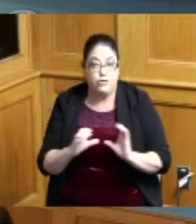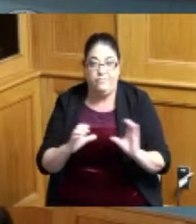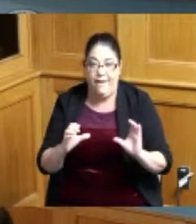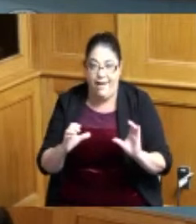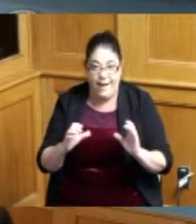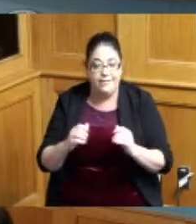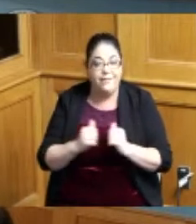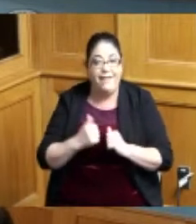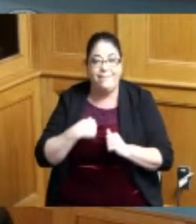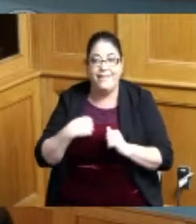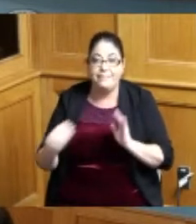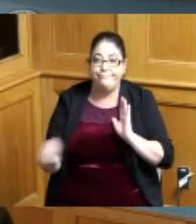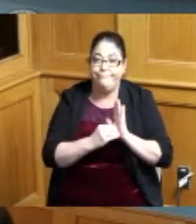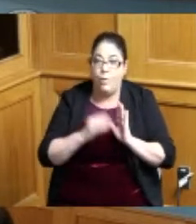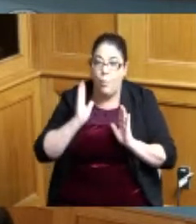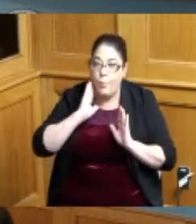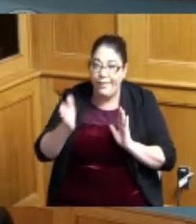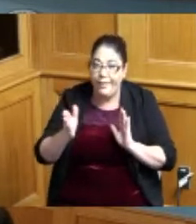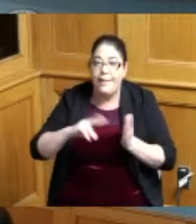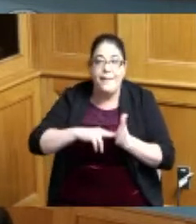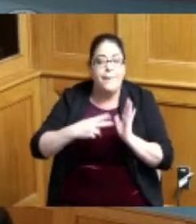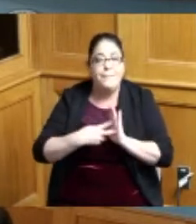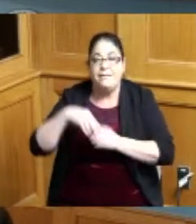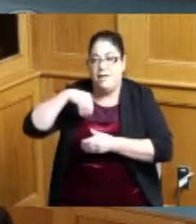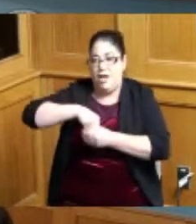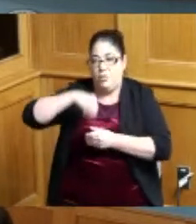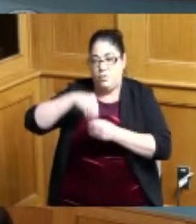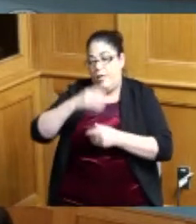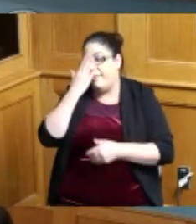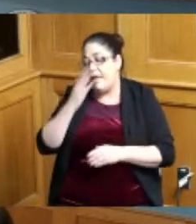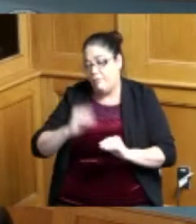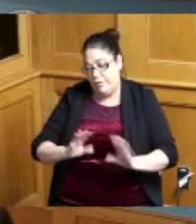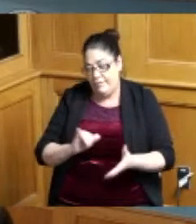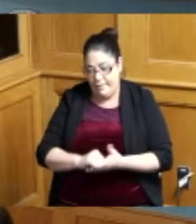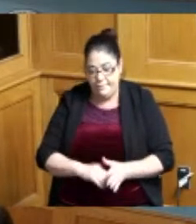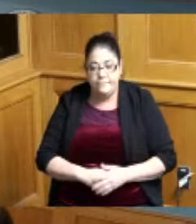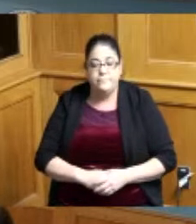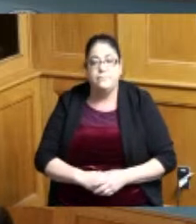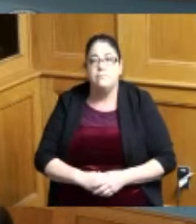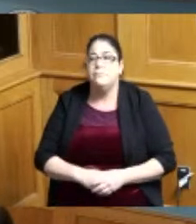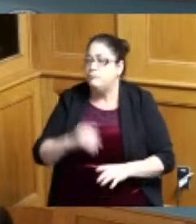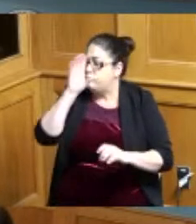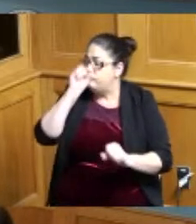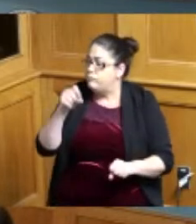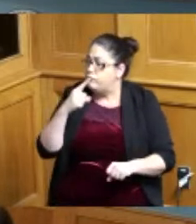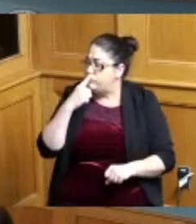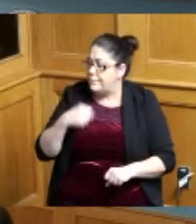something we need to do administratively so if we can if we can discuss one through six